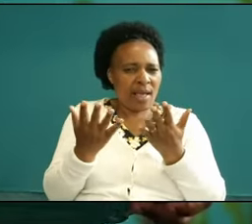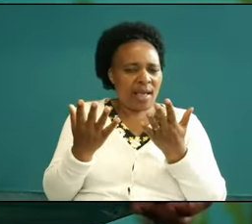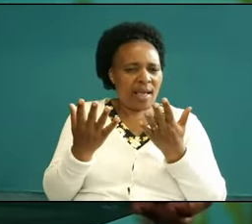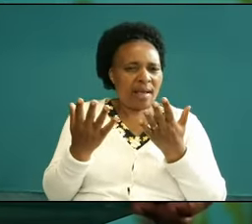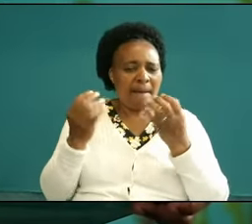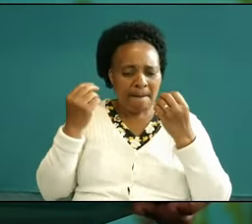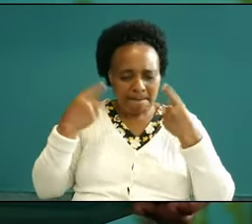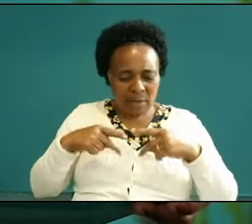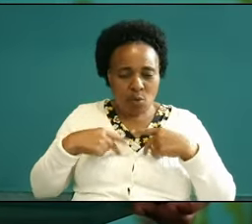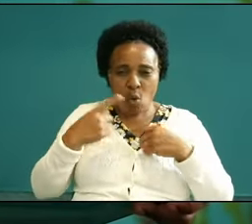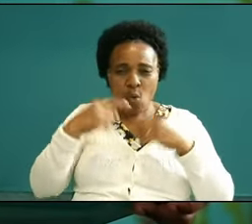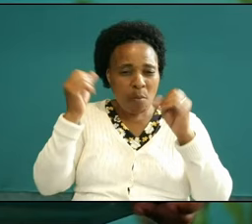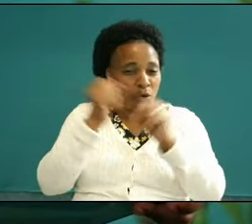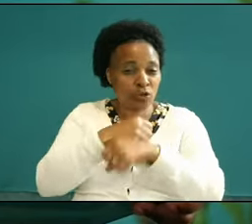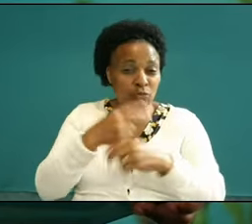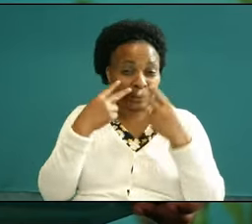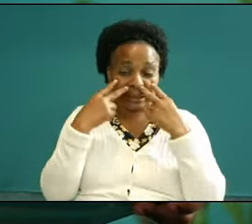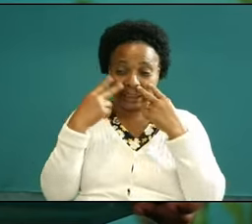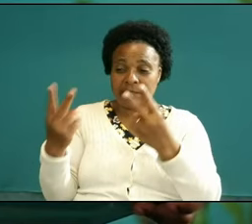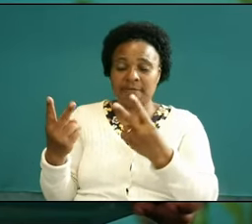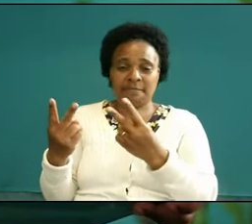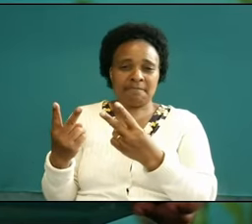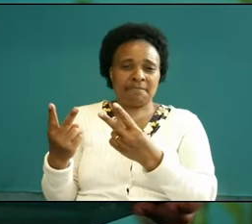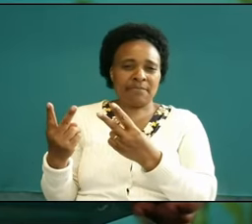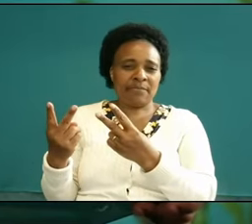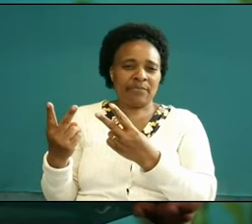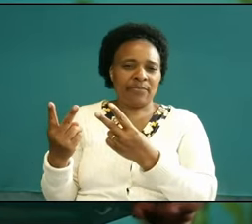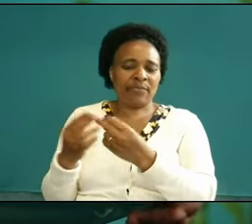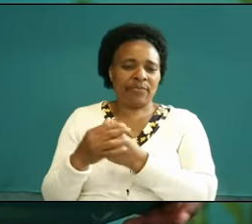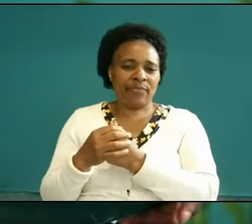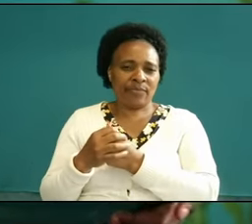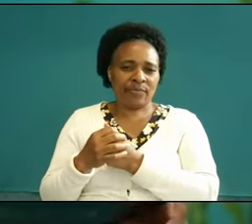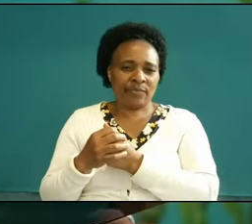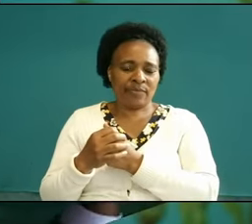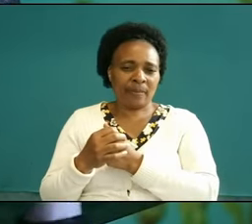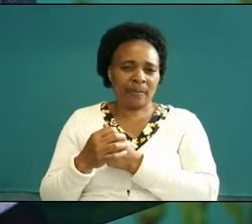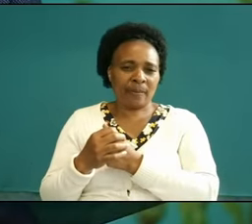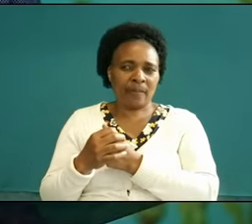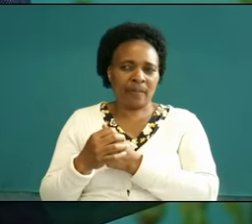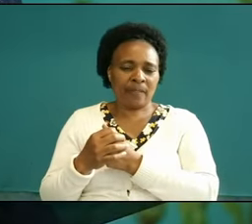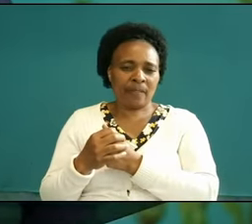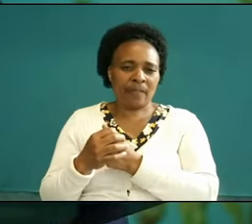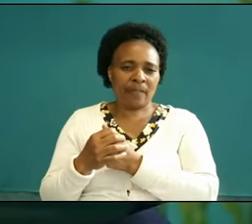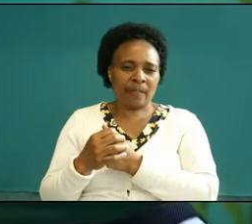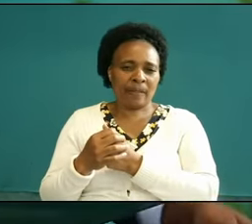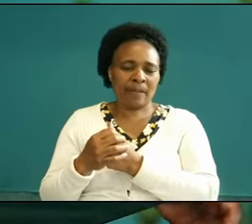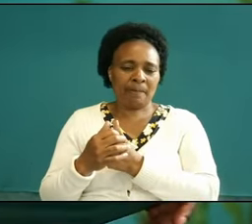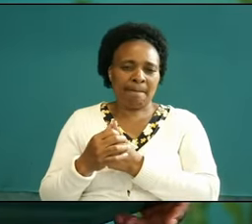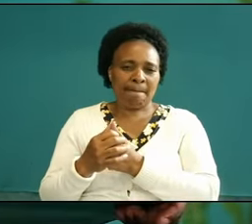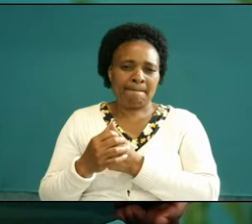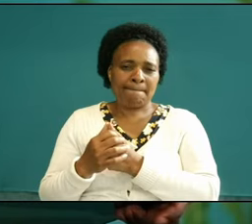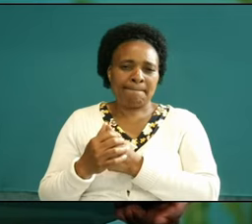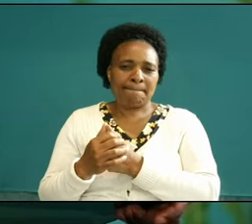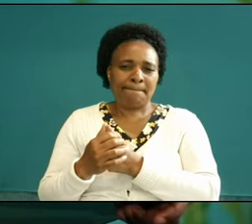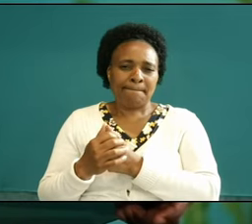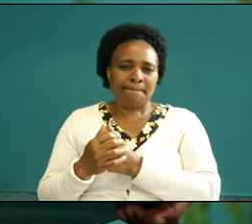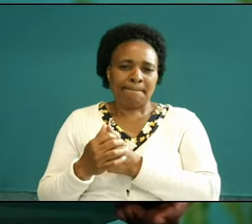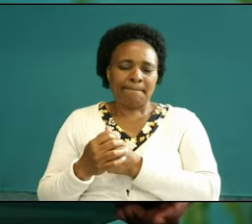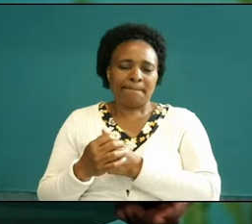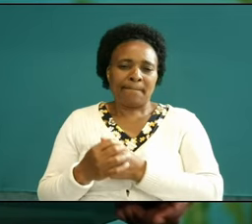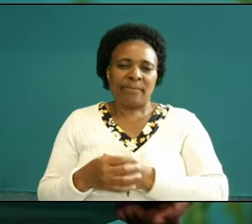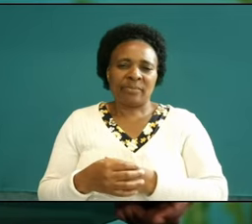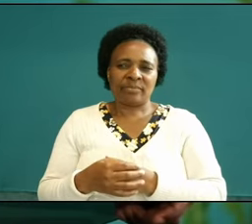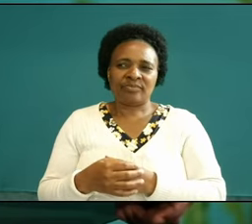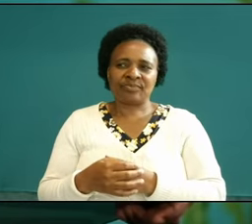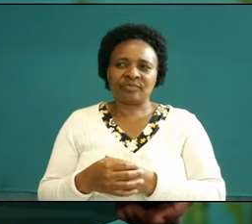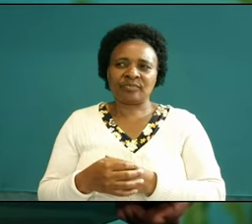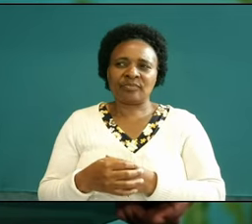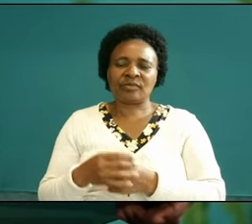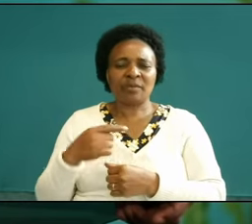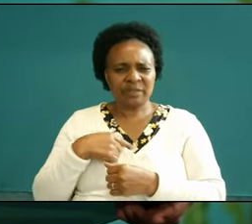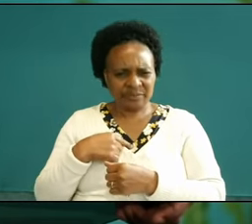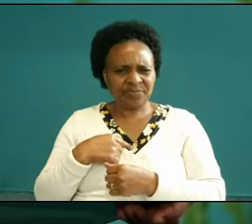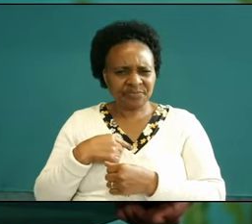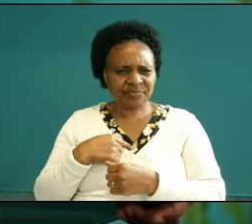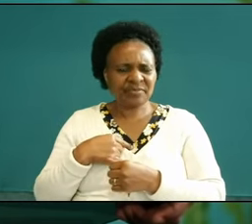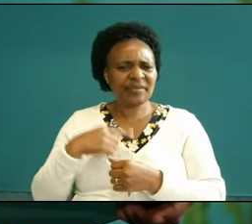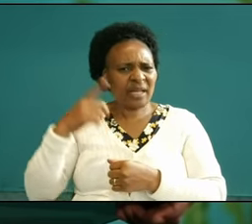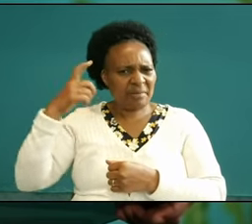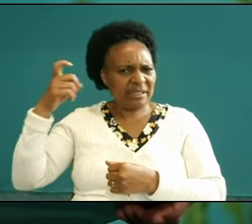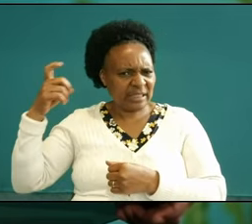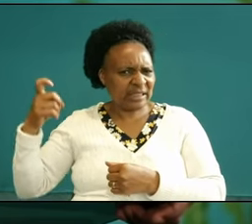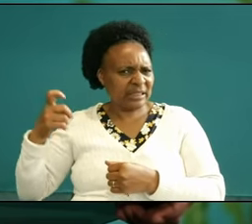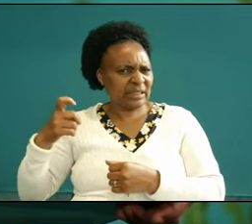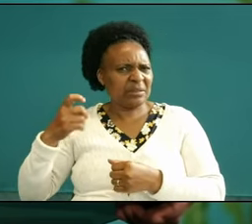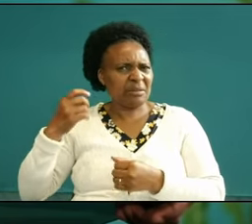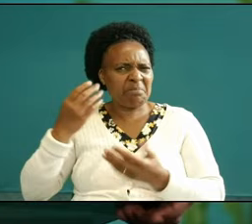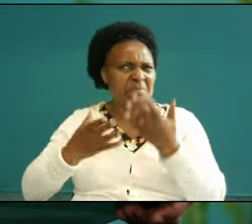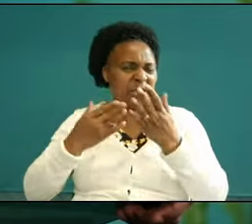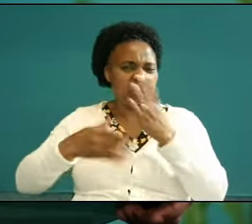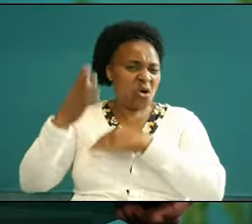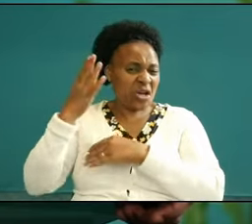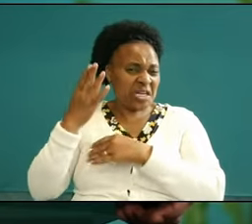see you see I was troubled when I was im as God unfair but then I stumbled